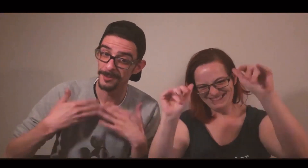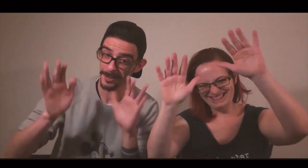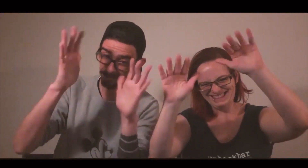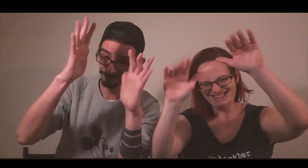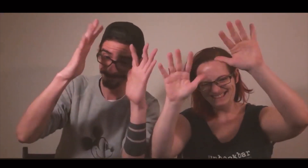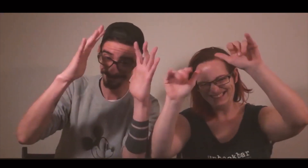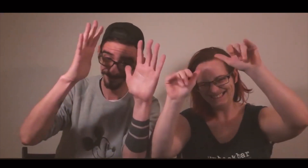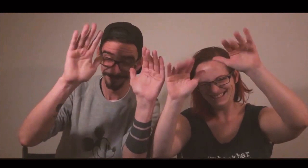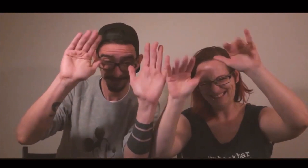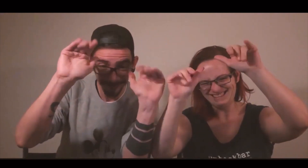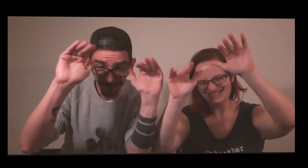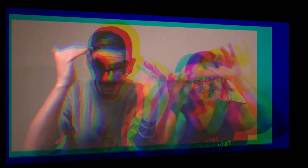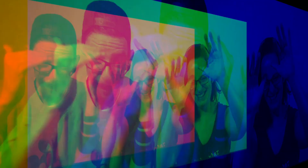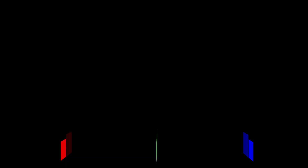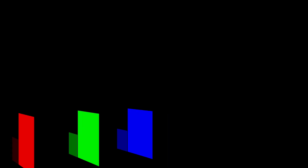Bye, guys! - Bye.